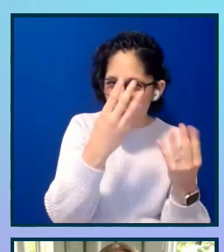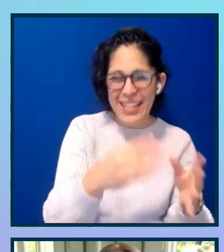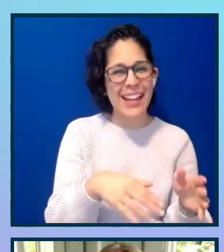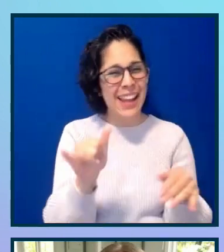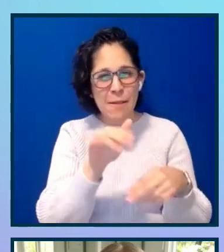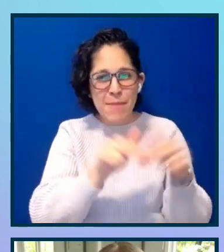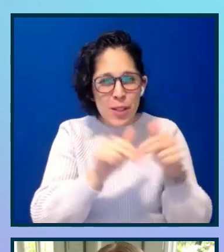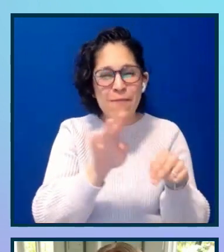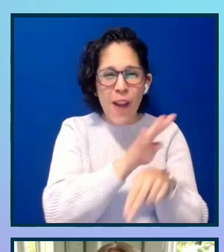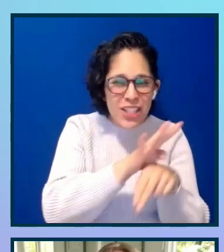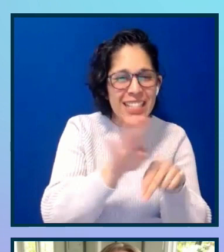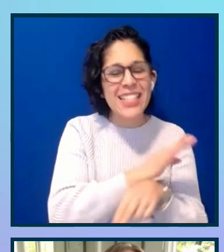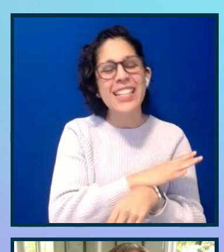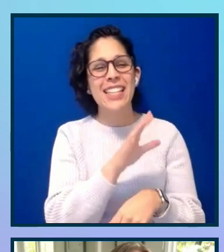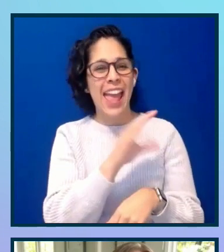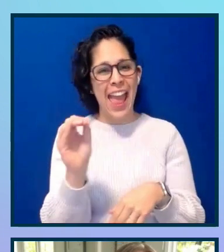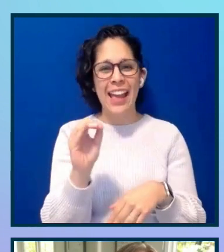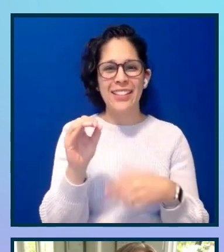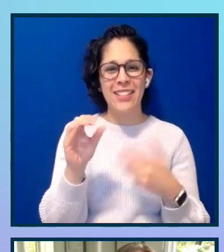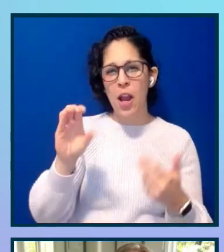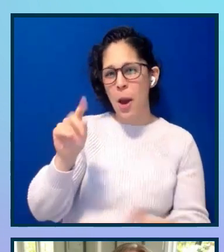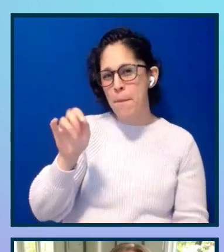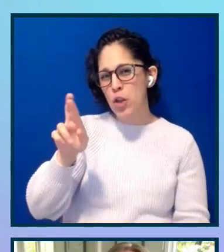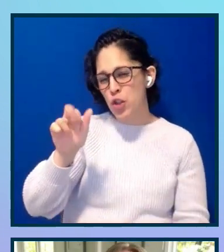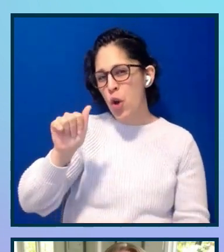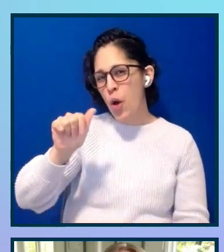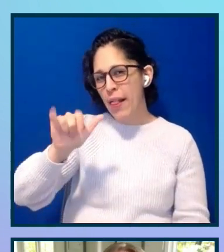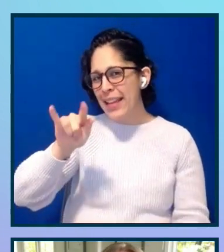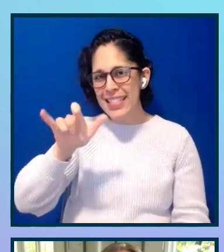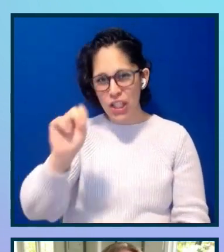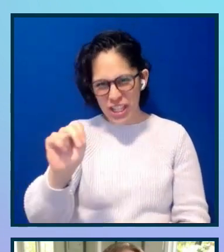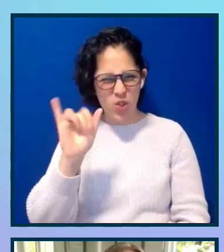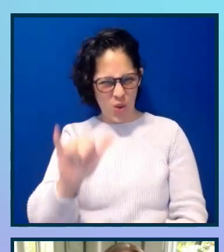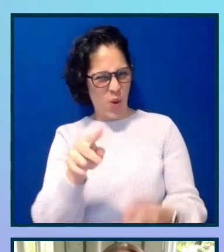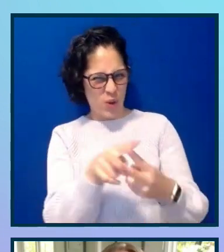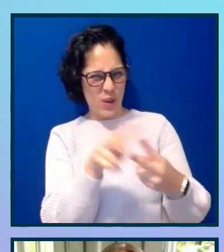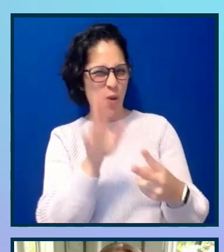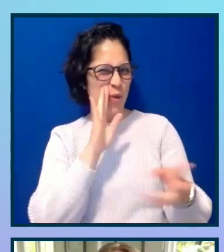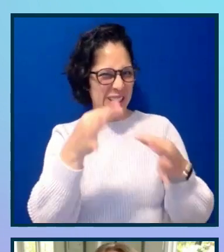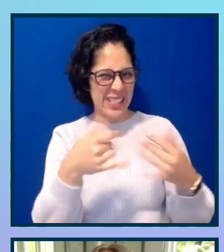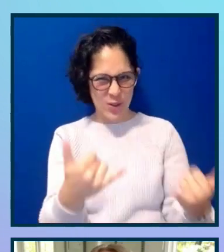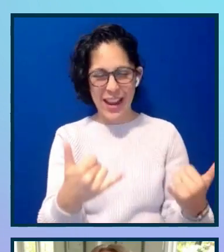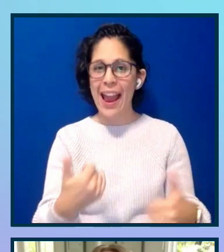and franchise commercialization. We're gonna get into those pipelines today. So I have a pretty good-sized background in 3D graphics,